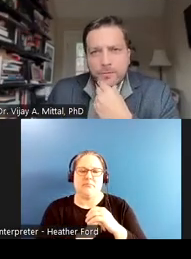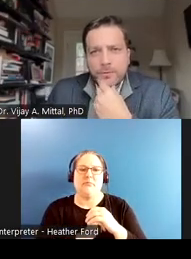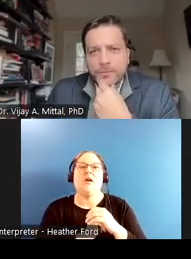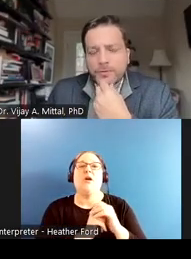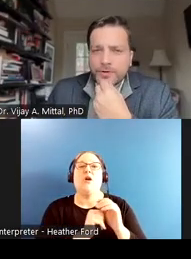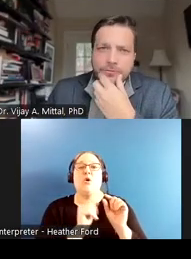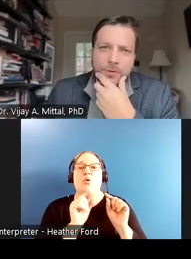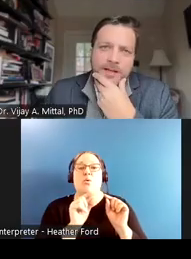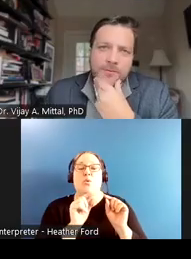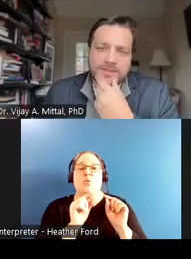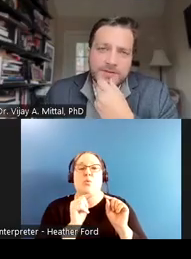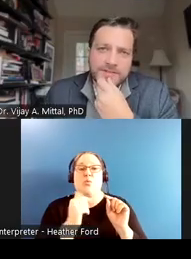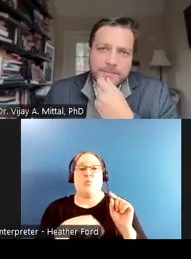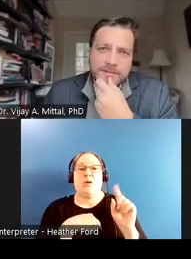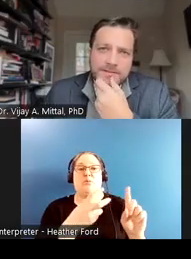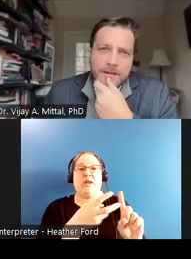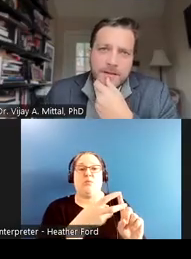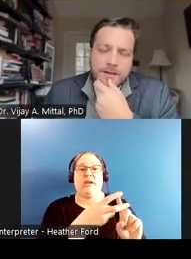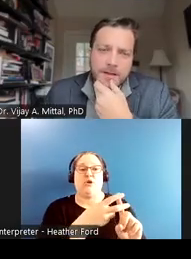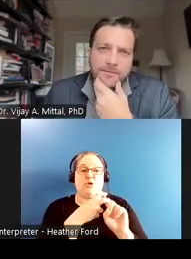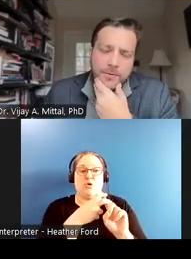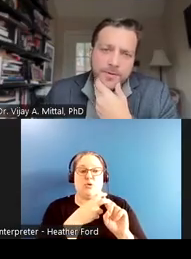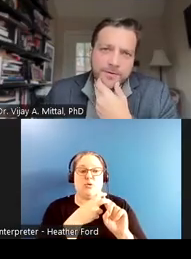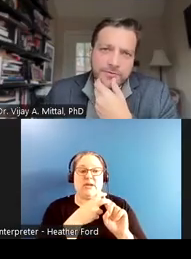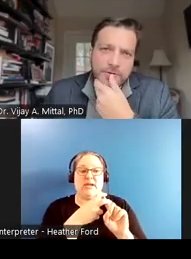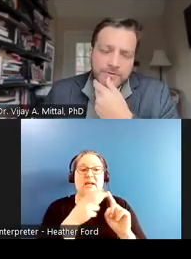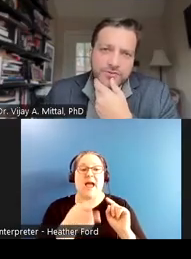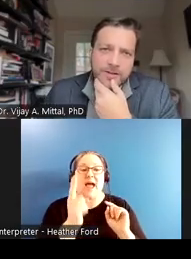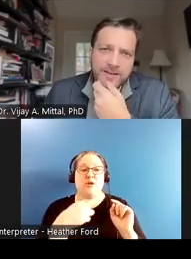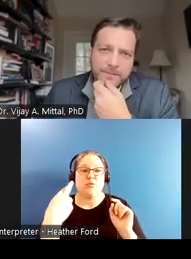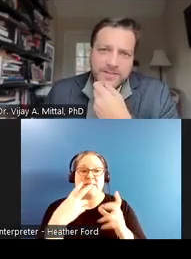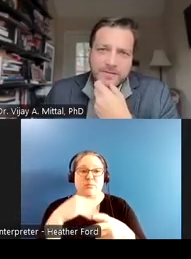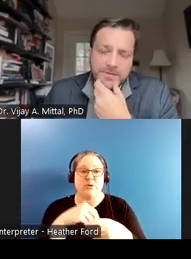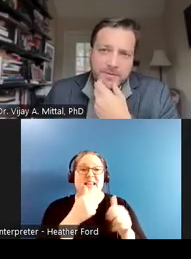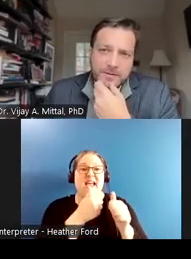when we recruited 40 high-risisk participants and followed them for two years, 25% of them developed